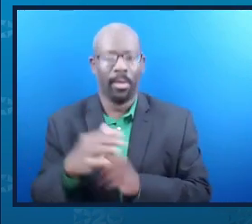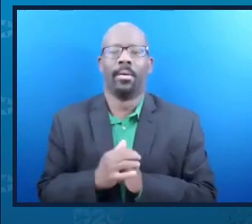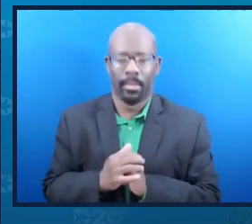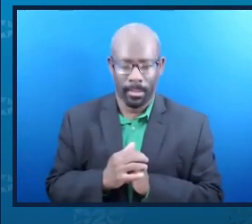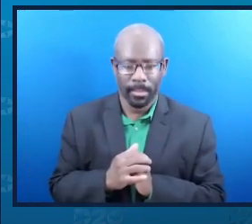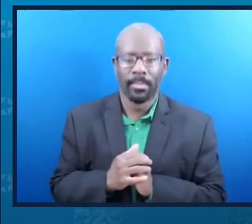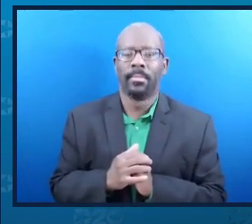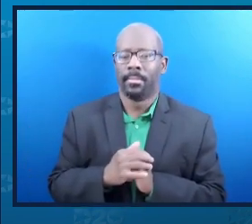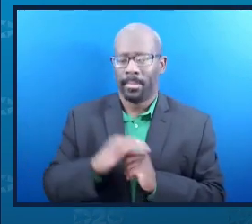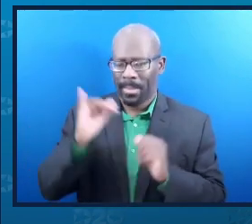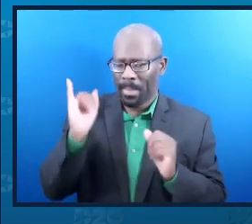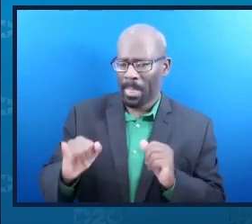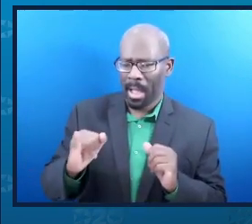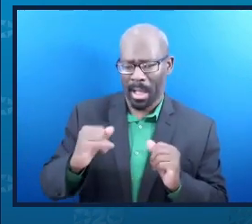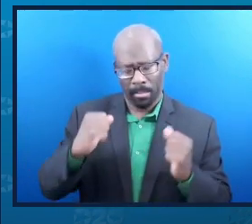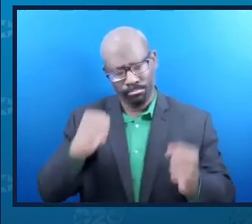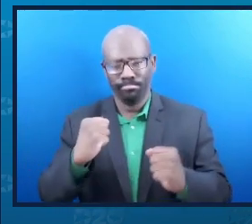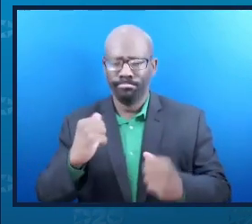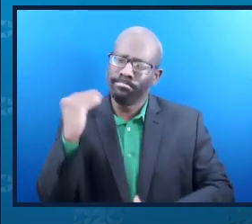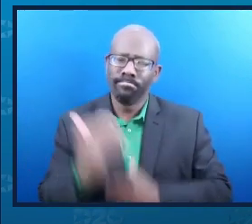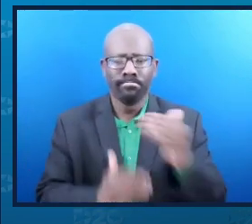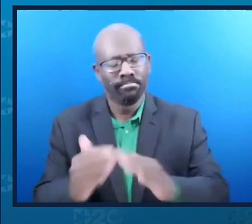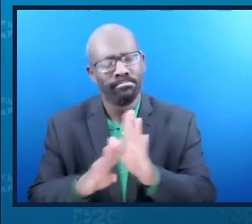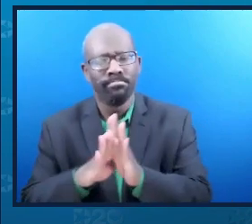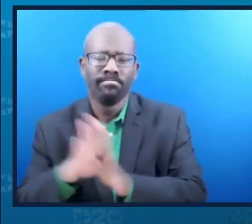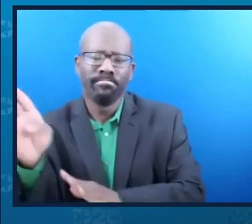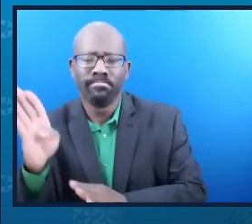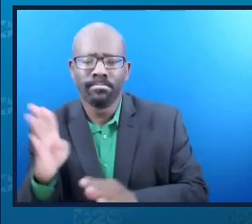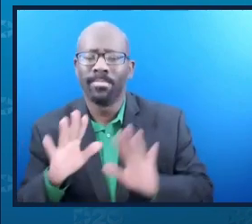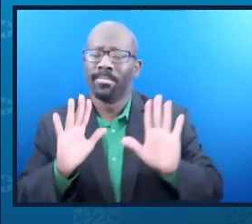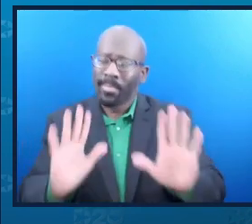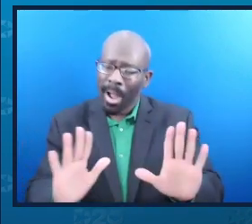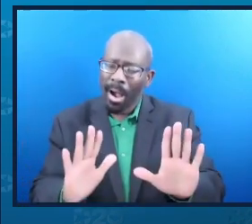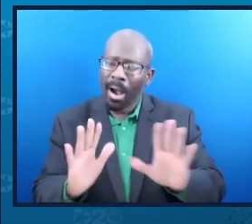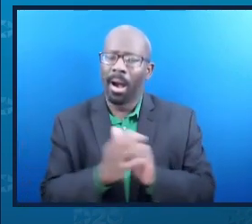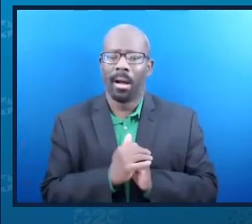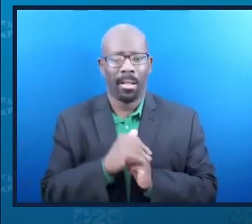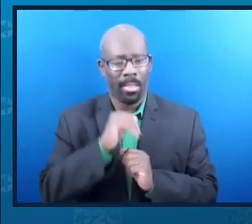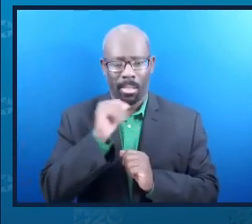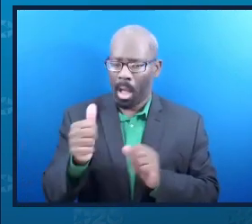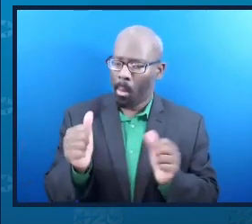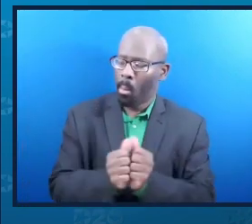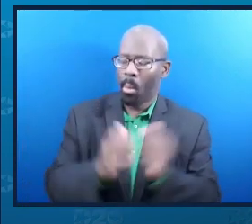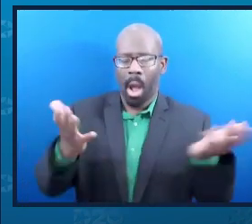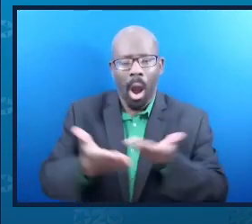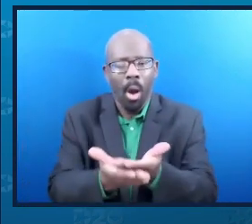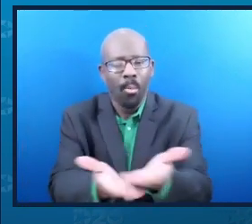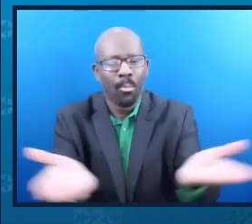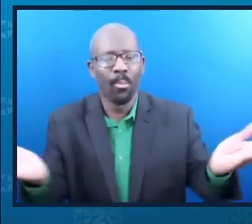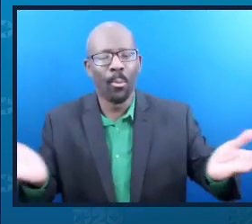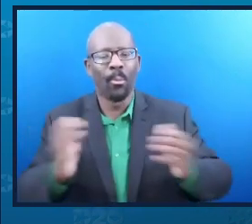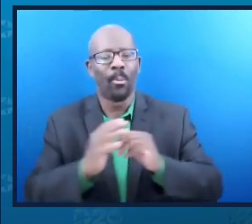NATION BACK FROM THE BRINK AND BUILD BACK BETTER, BUT THEY